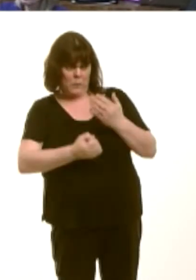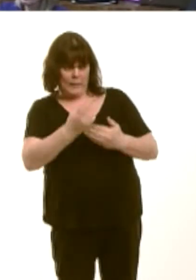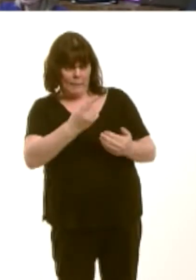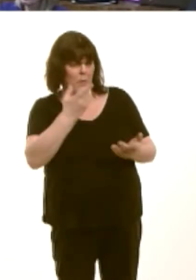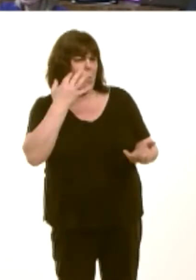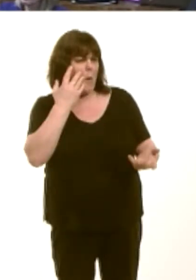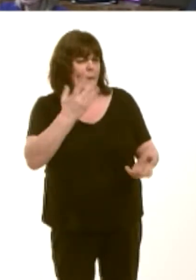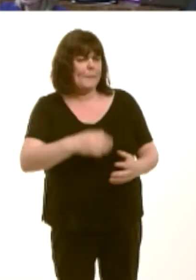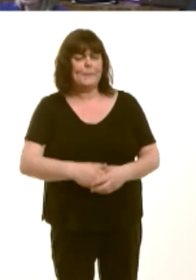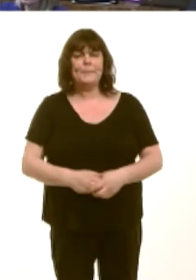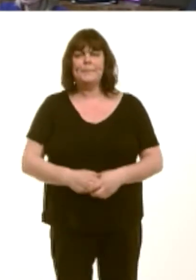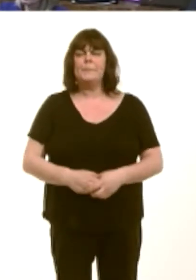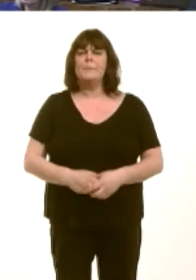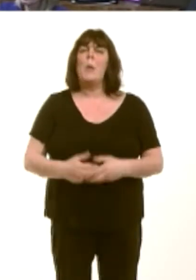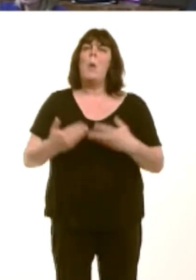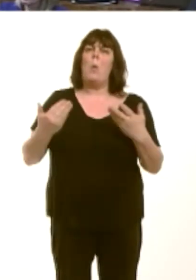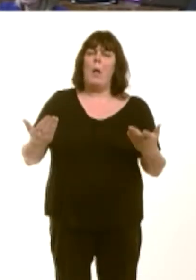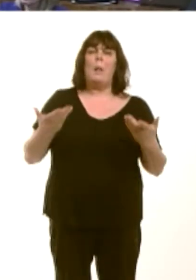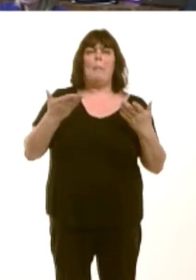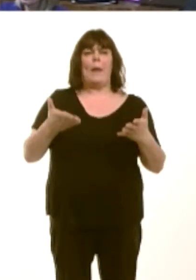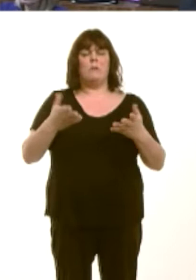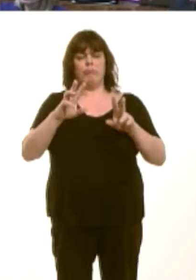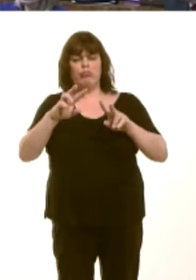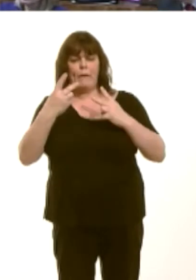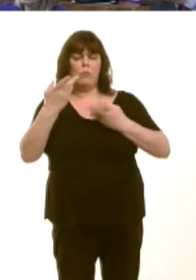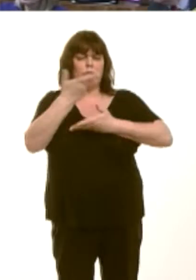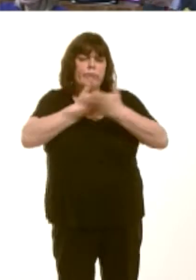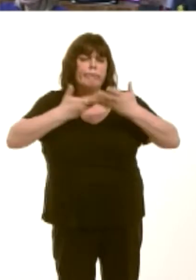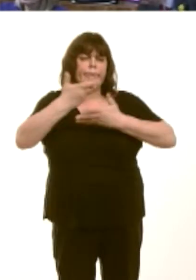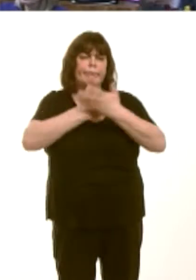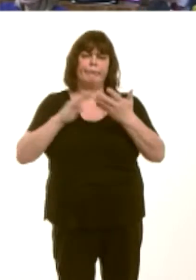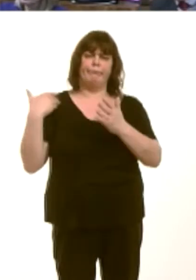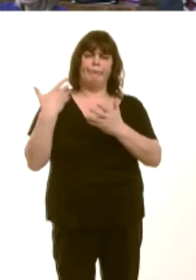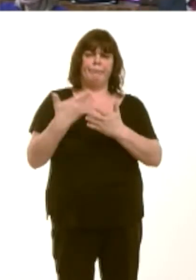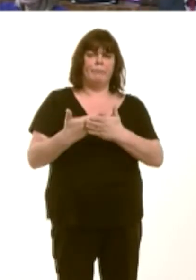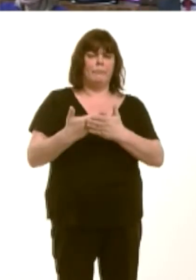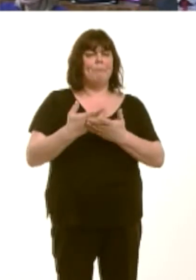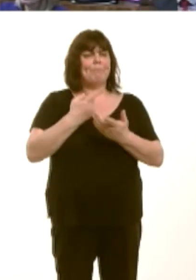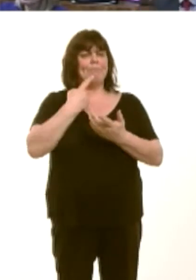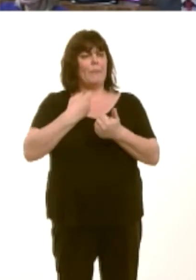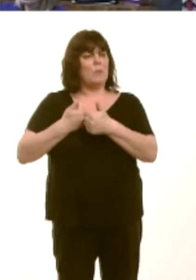Carwyn Jones: Well, this is under consideration at present. We have said, of course, that this is something that we would be supportive of.